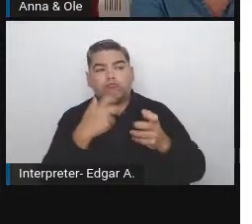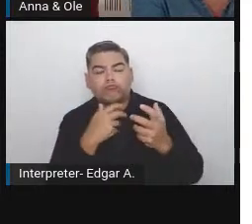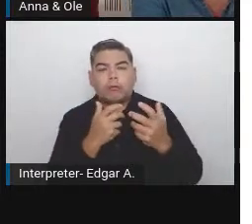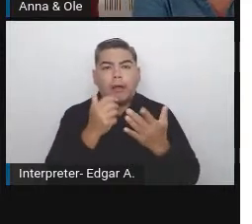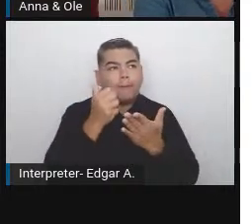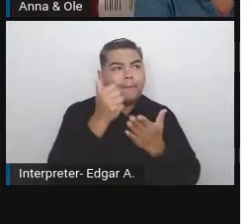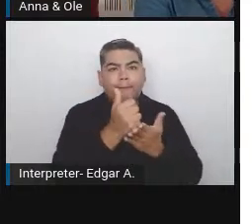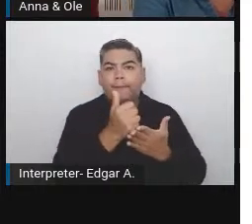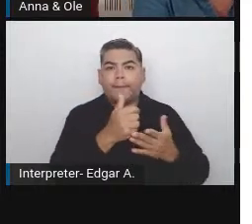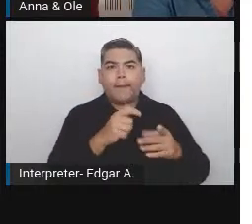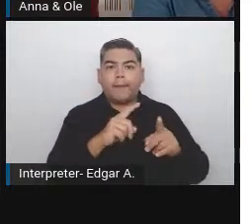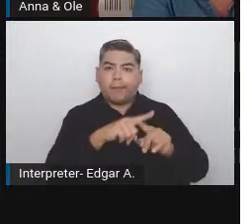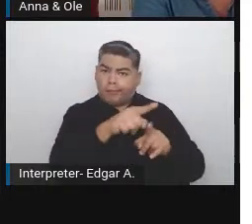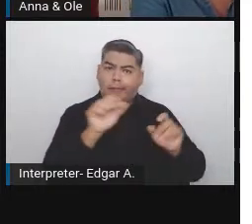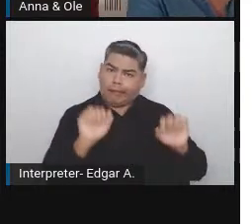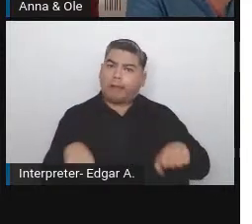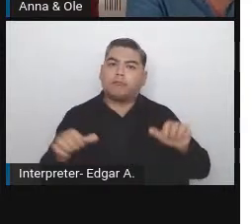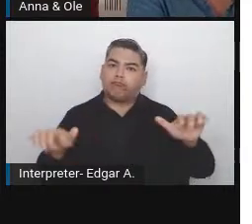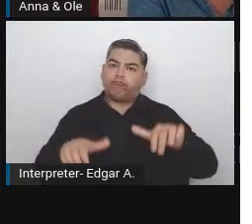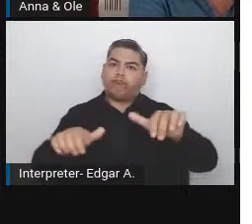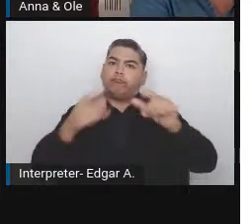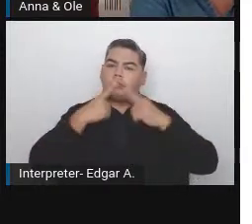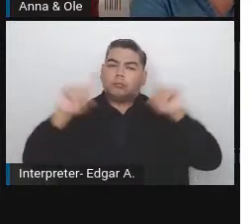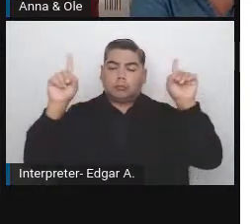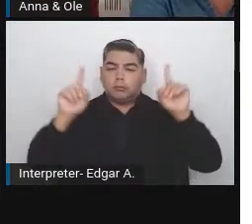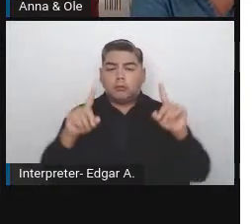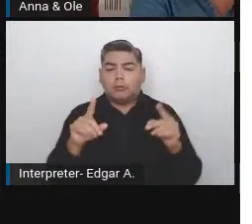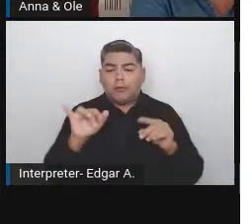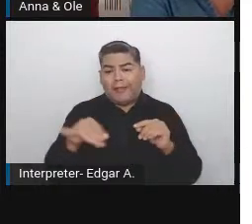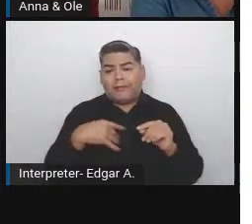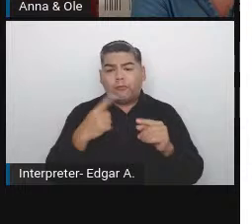we make a big effort to right people with handicap and not handicap people.